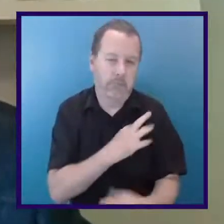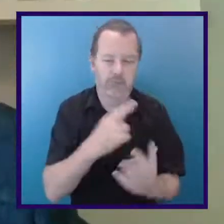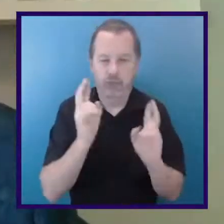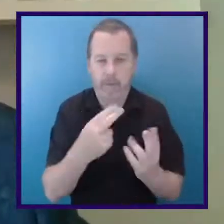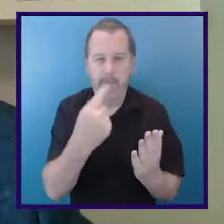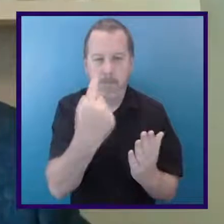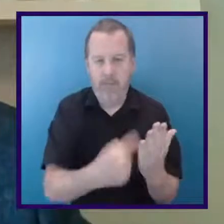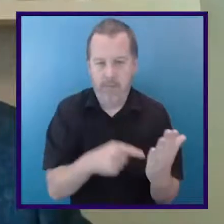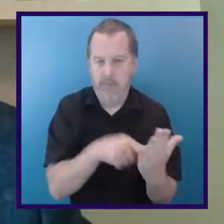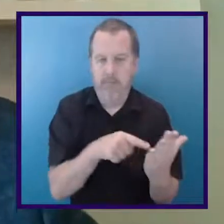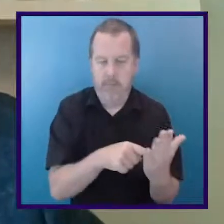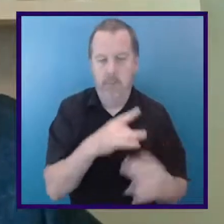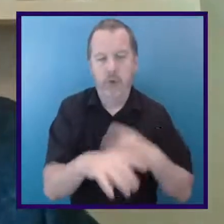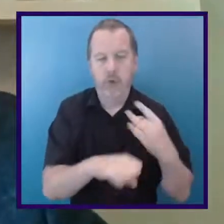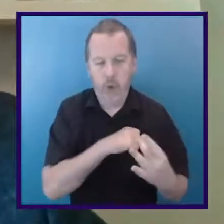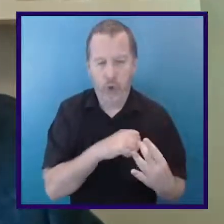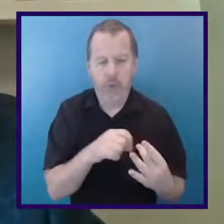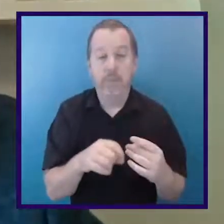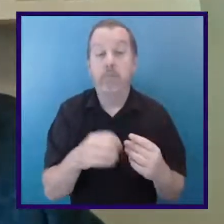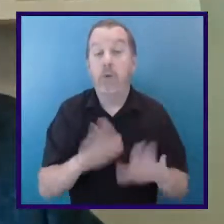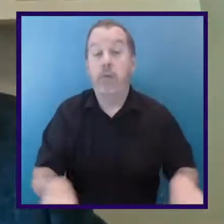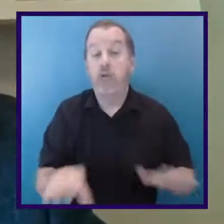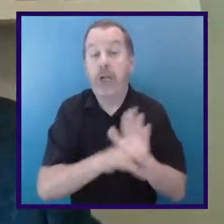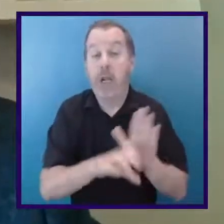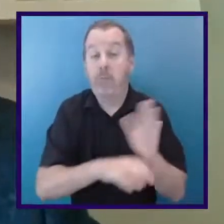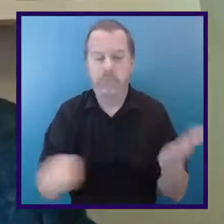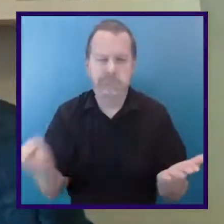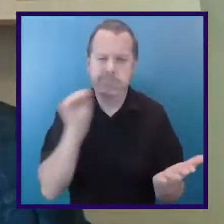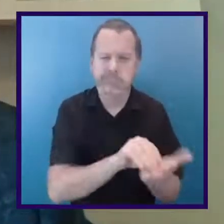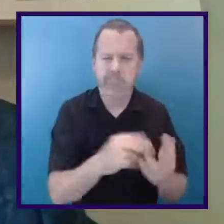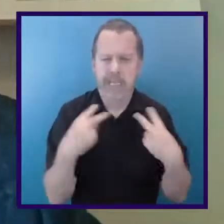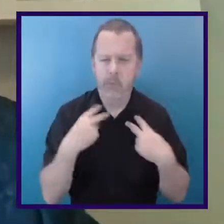and ensure that languages are a statutory part of the primary curriculum in Northern Ireland.